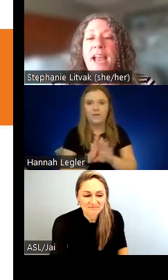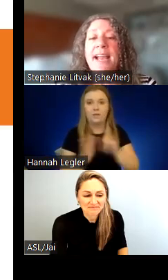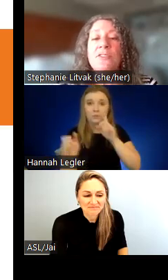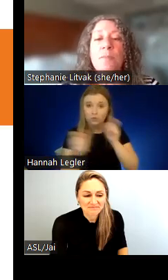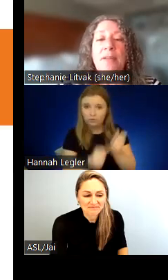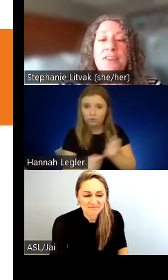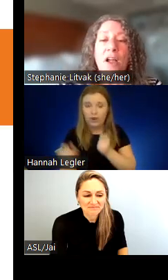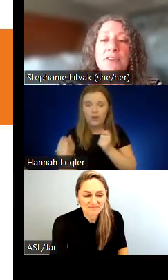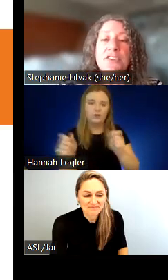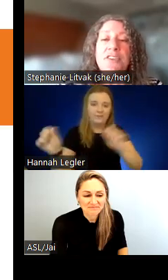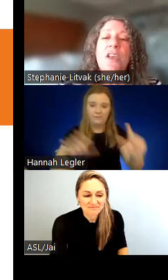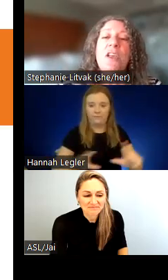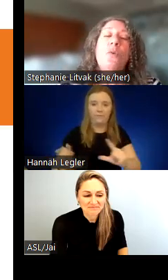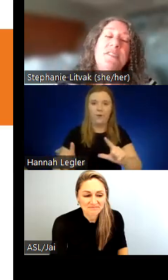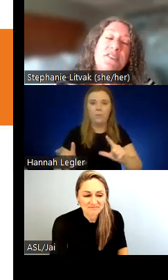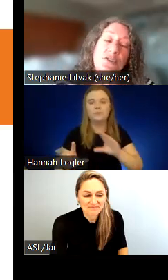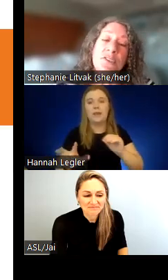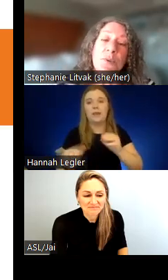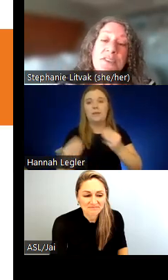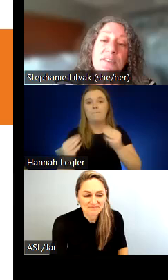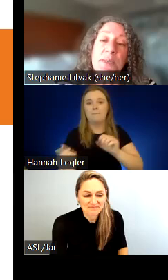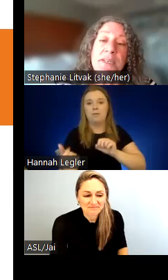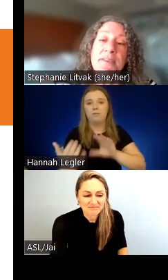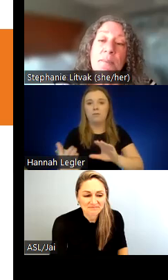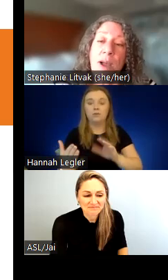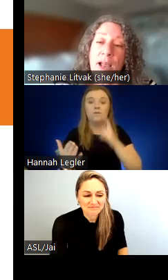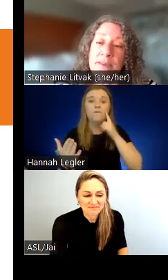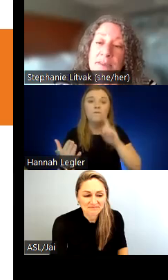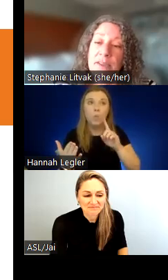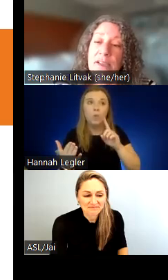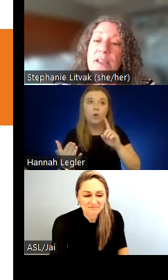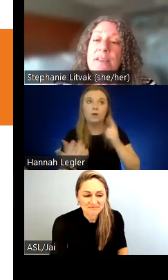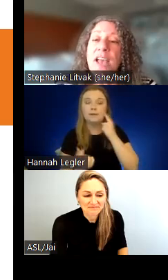and/or methodologies with students with disabilities in mind.